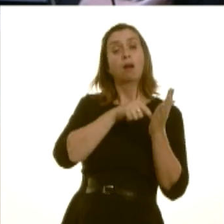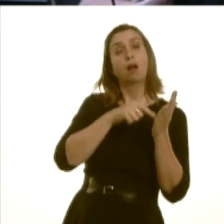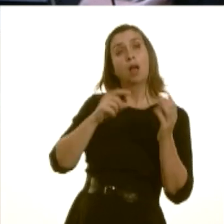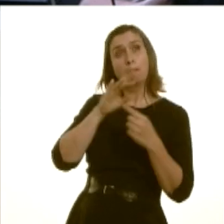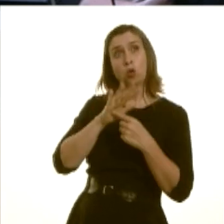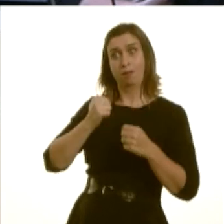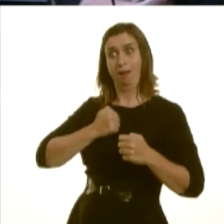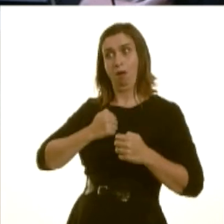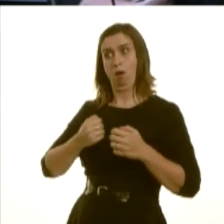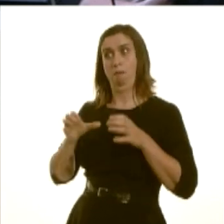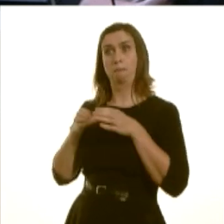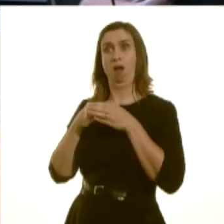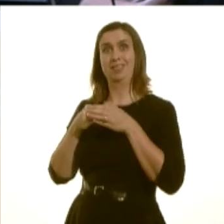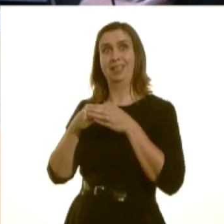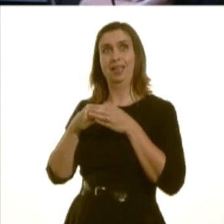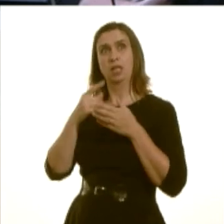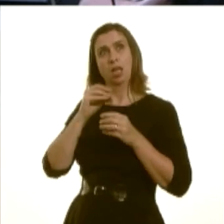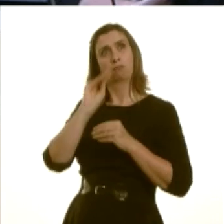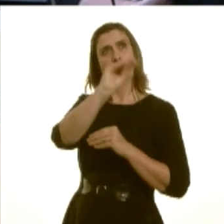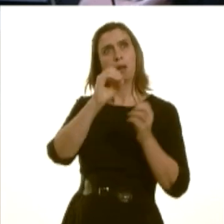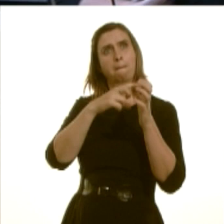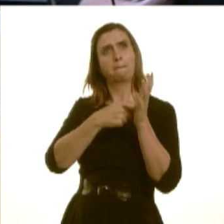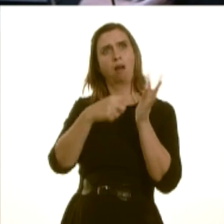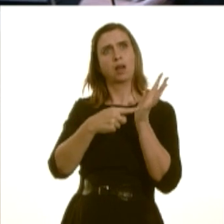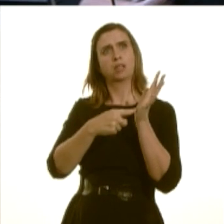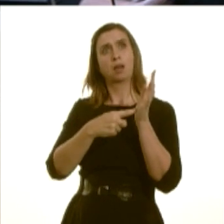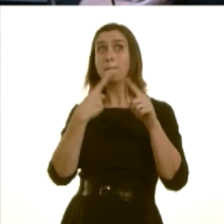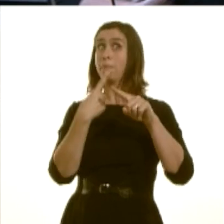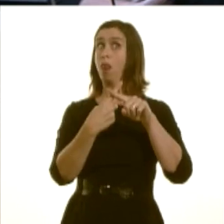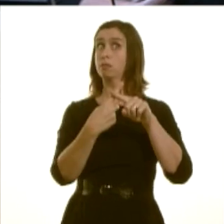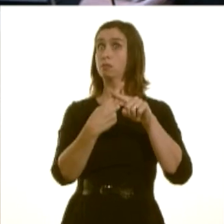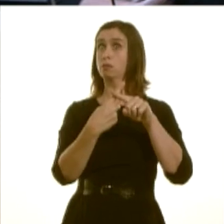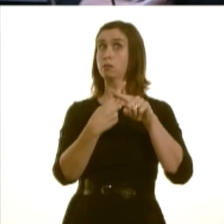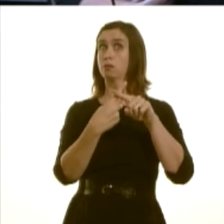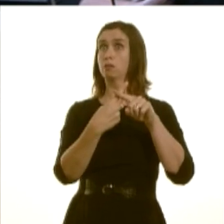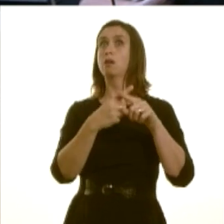put forward, namely Barnett plus so that Wales’s funding is dealt with, be taken forward. That